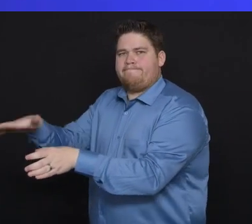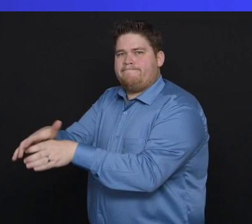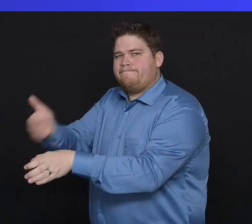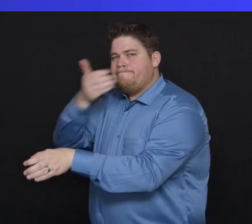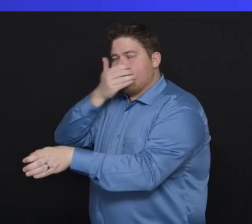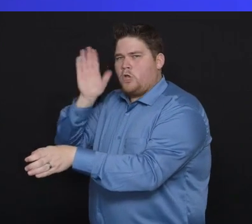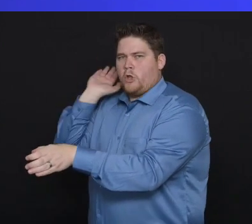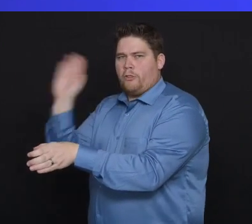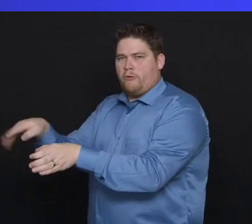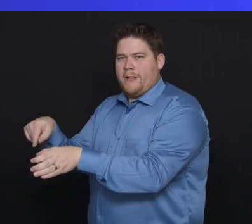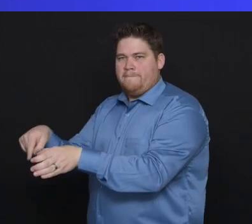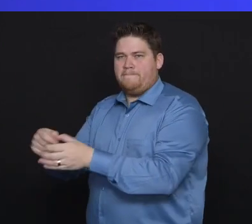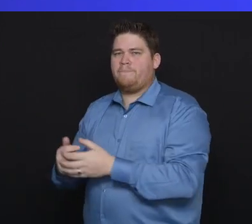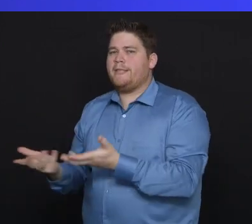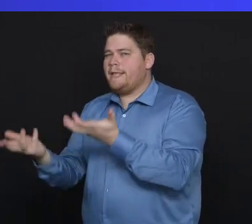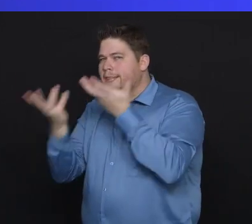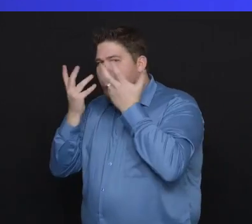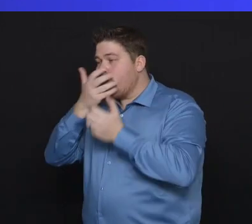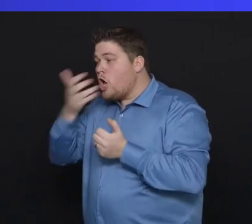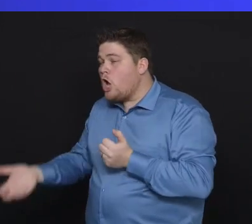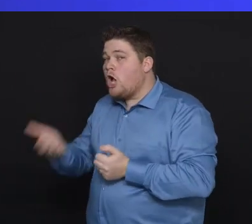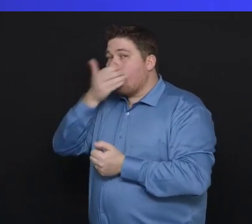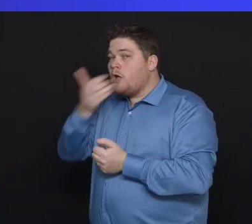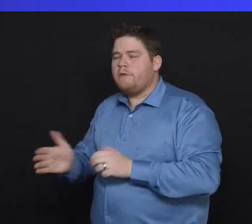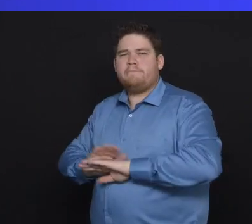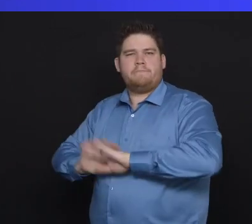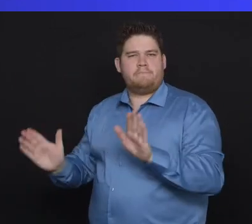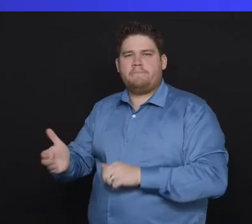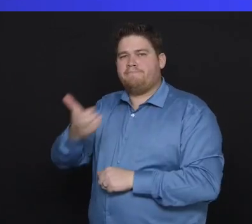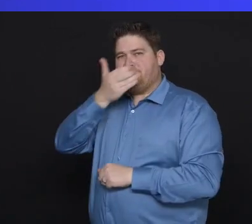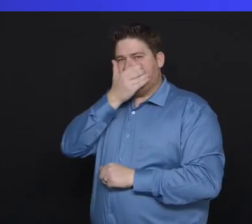This is important, not only for caring about